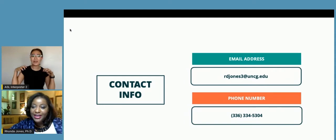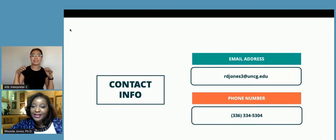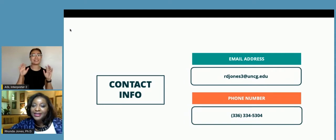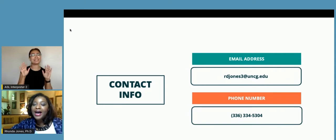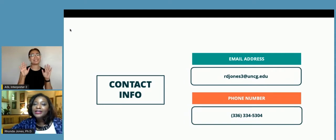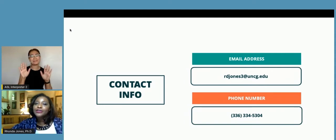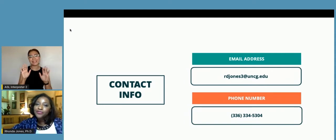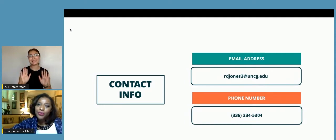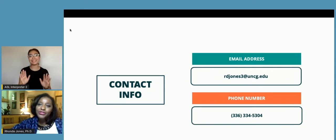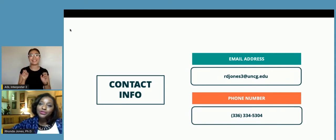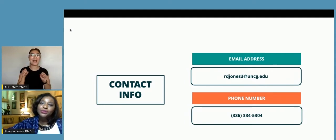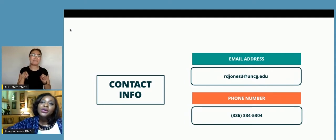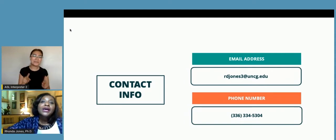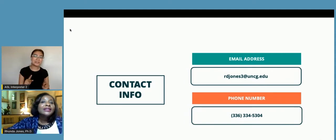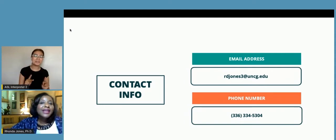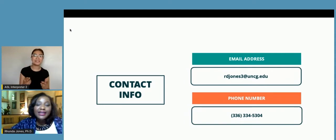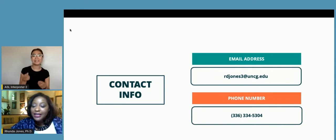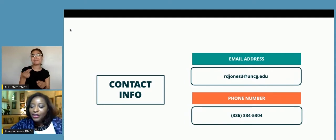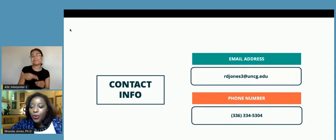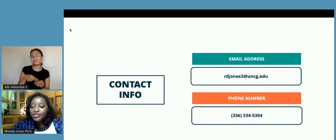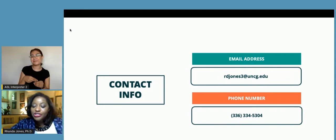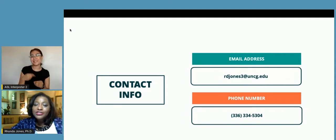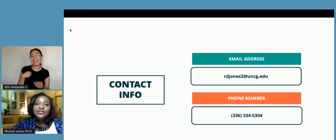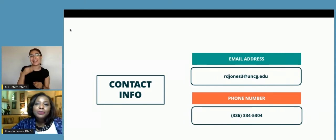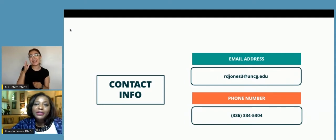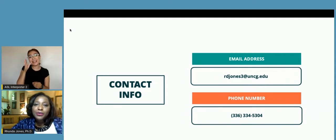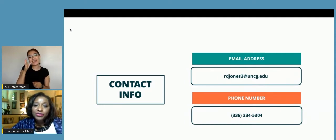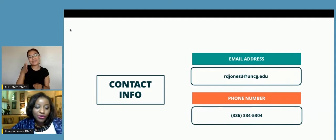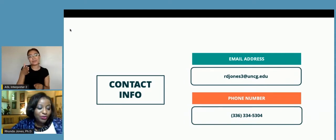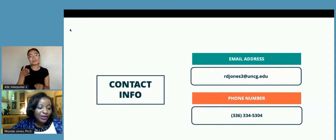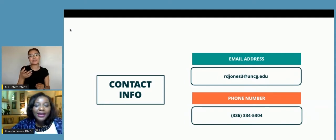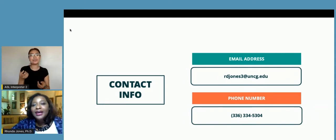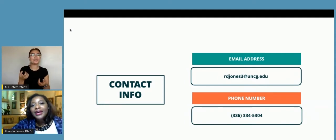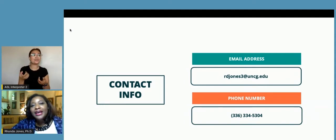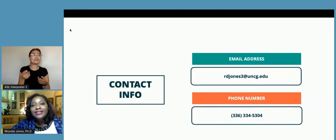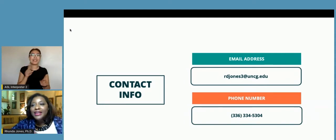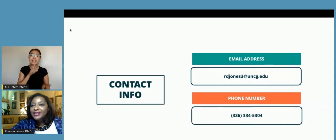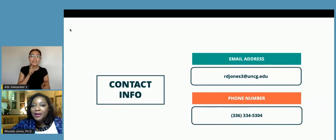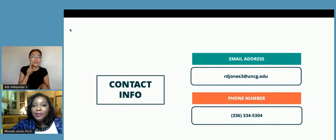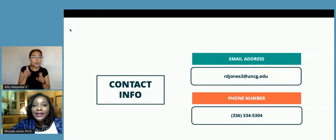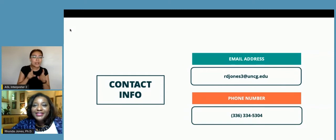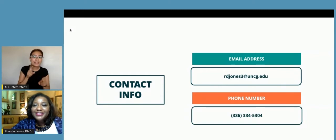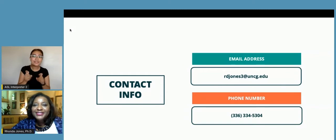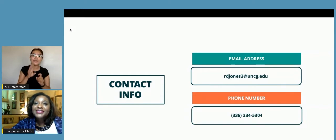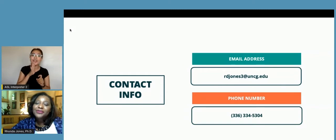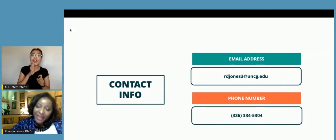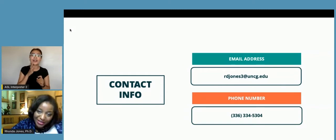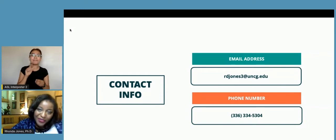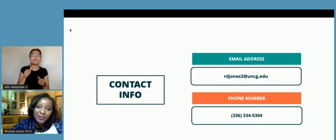in it look forward to taking any questions and speaking with you. Thank you very much